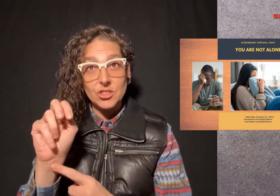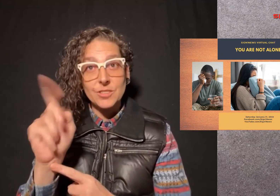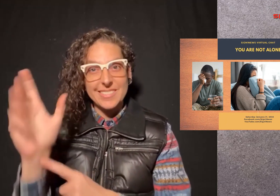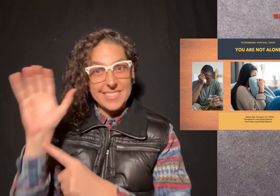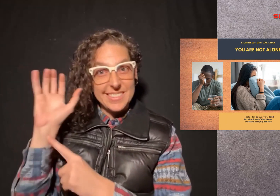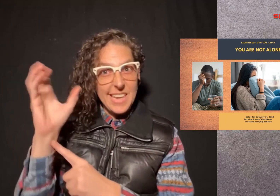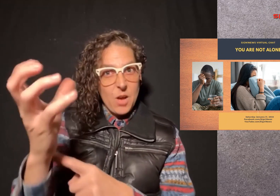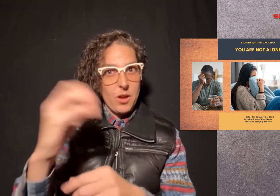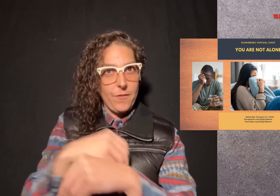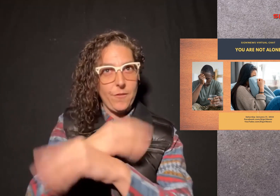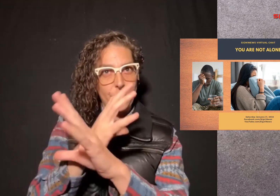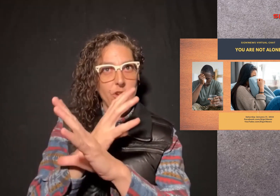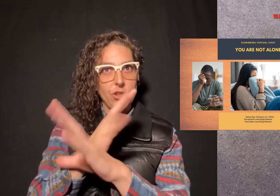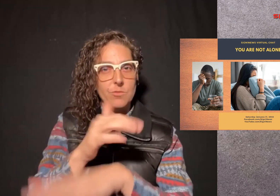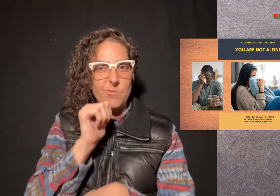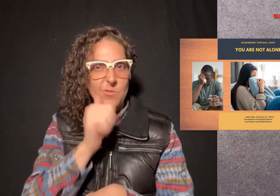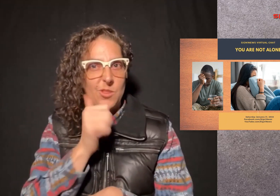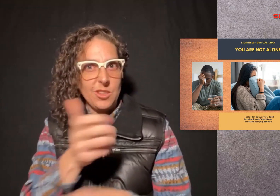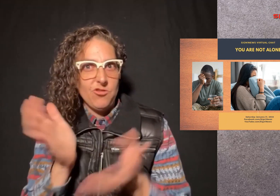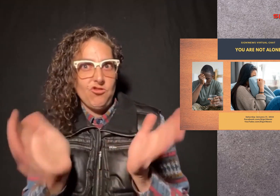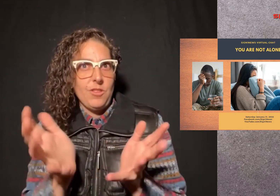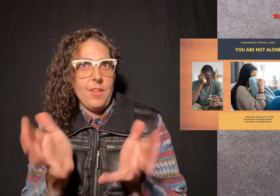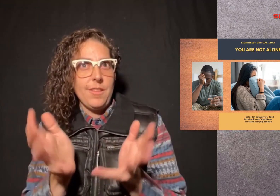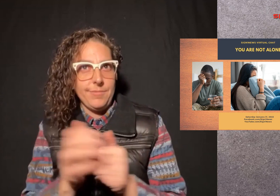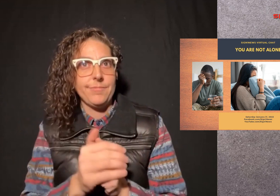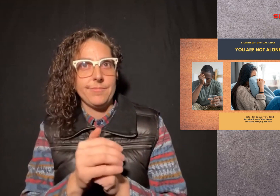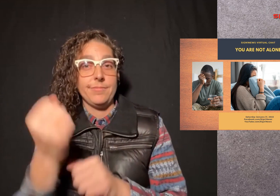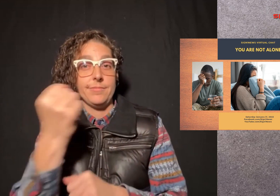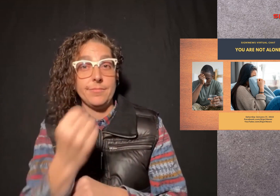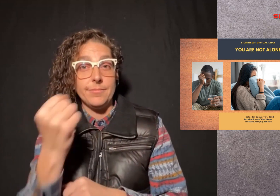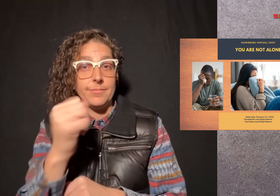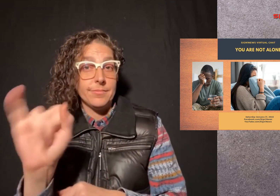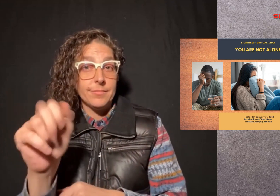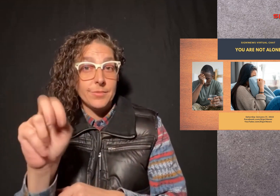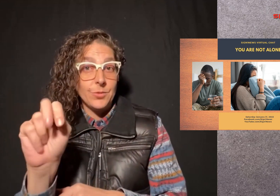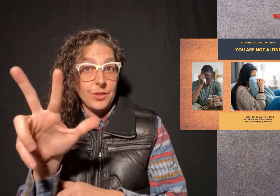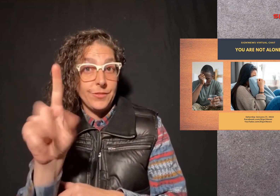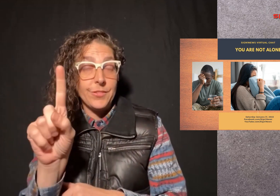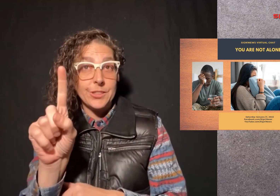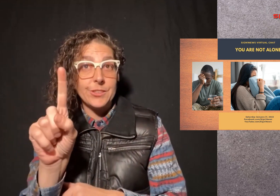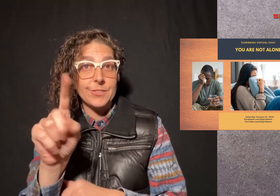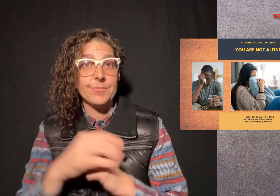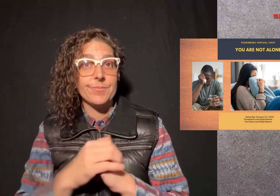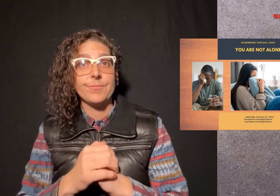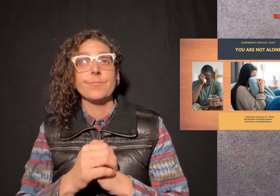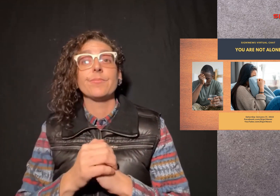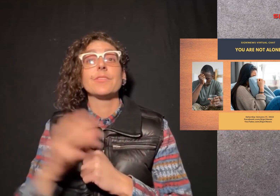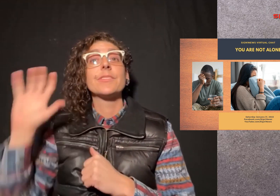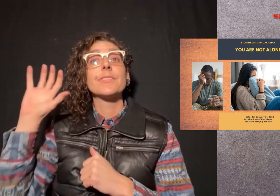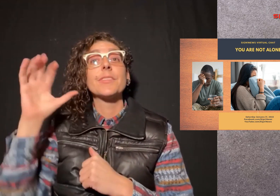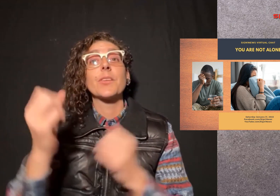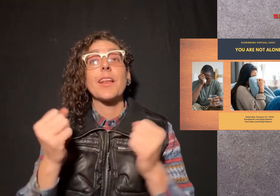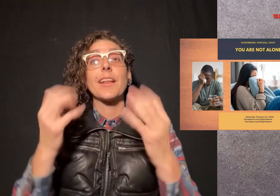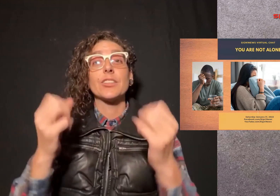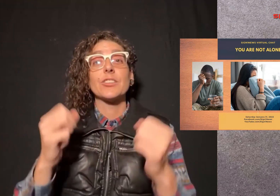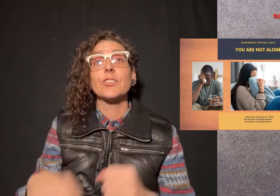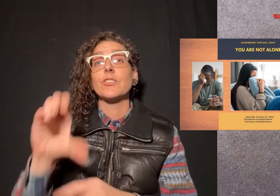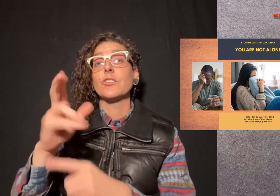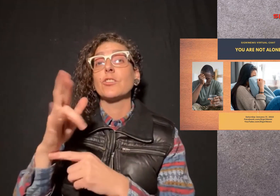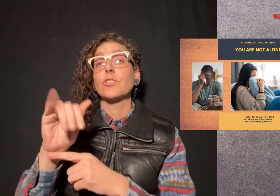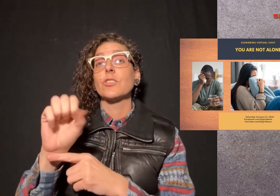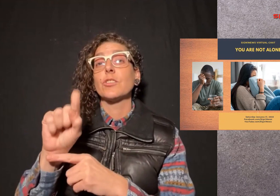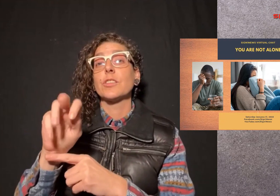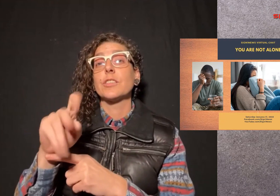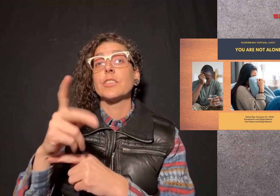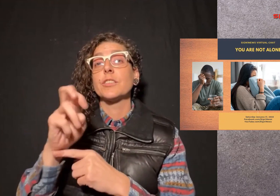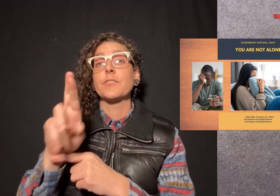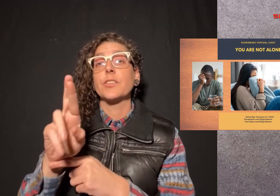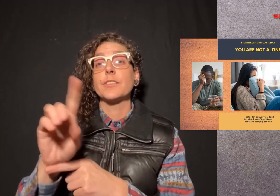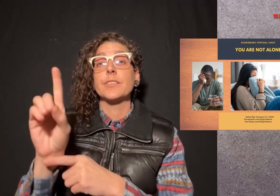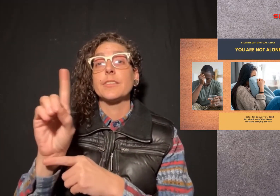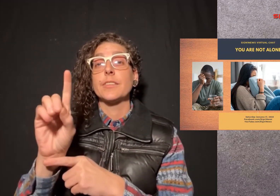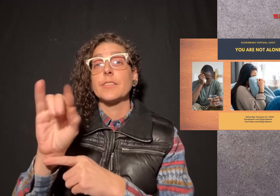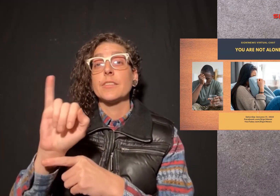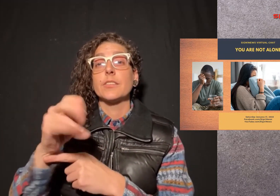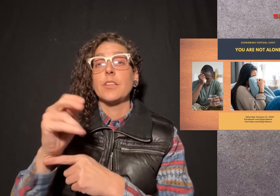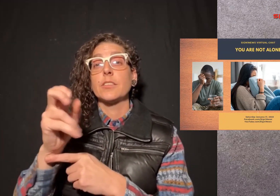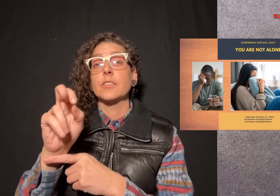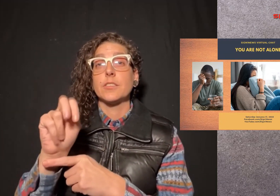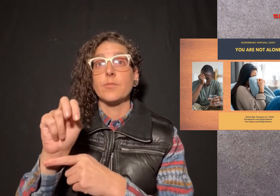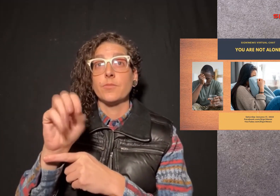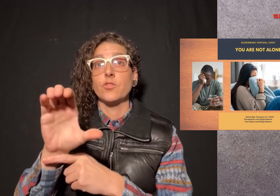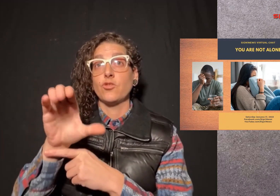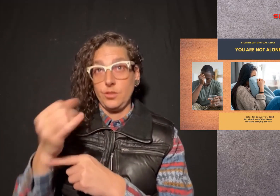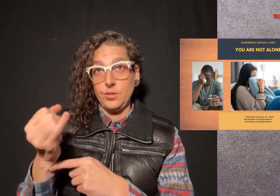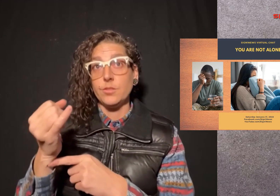chat tomorrow Saturday, January 31 Sign1News anchor Christopher D Johnson chats with a